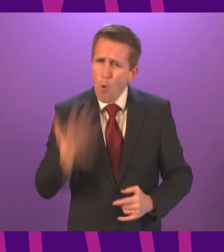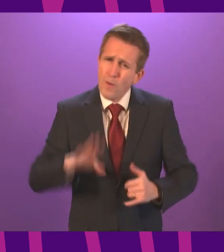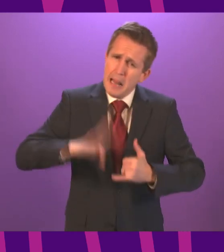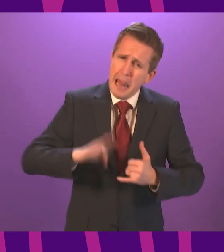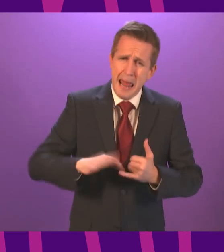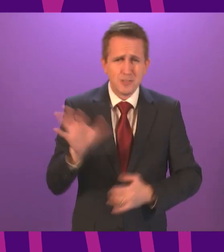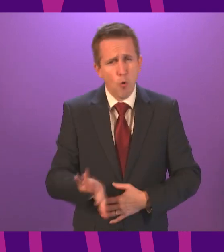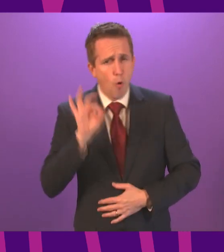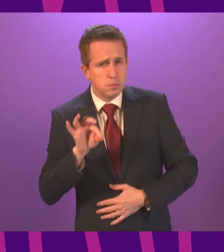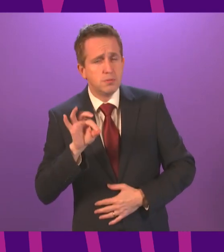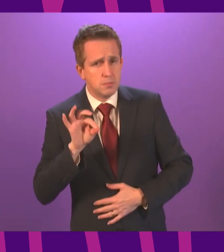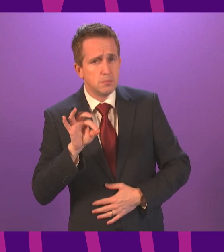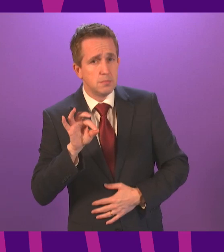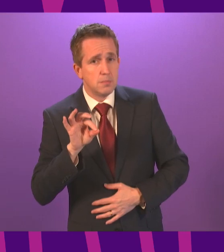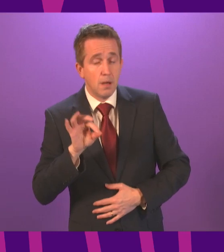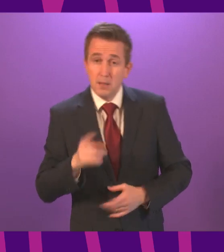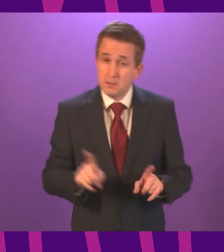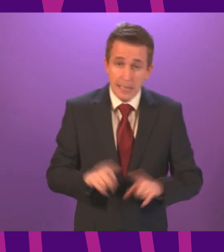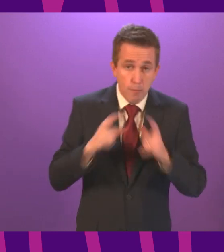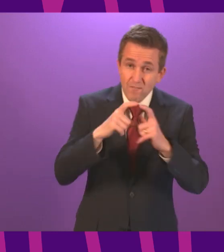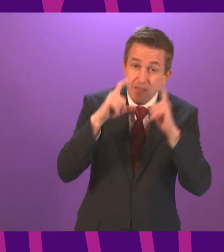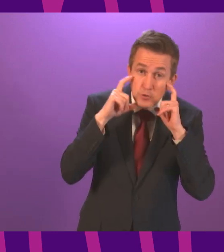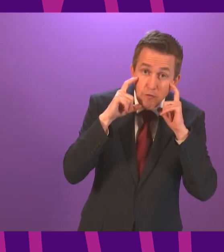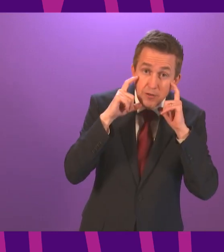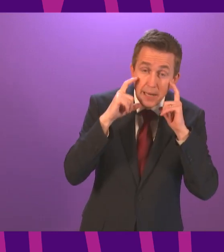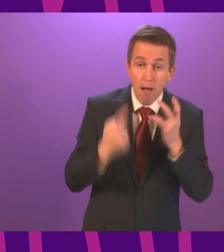to face coverings and other aspects of the coronavirus regulations, the police have enforcement